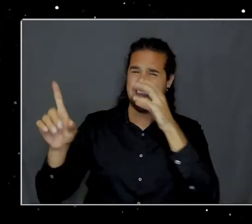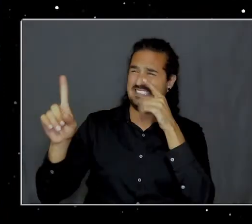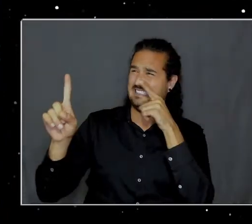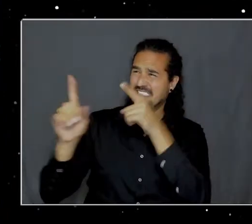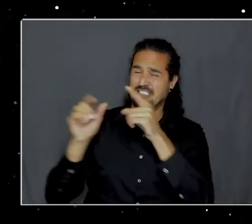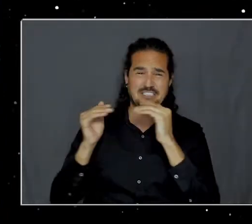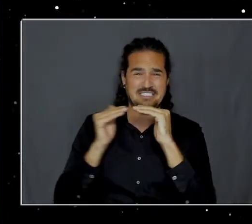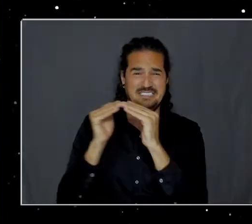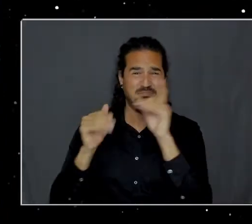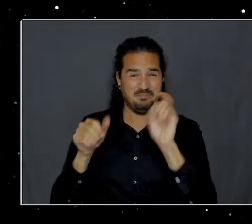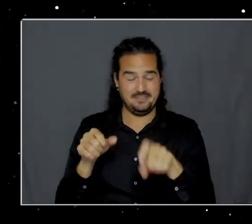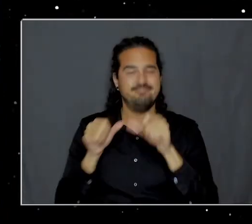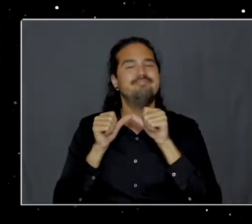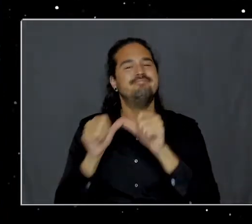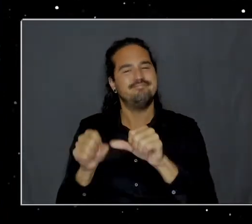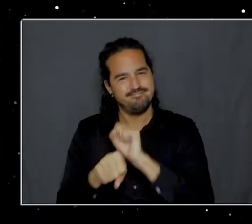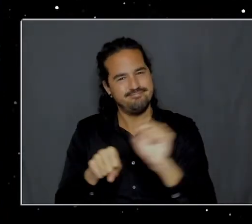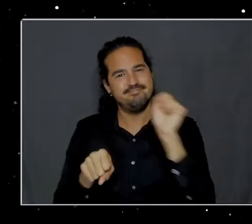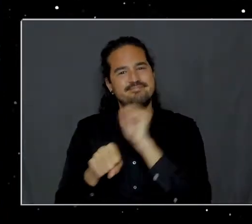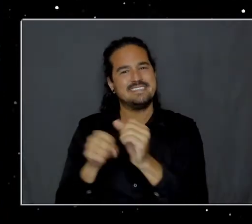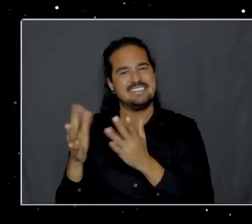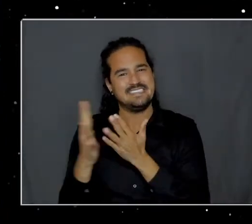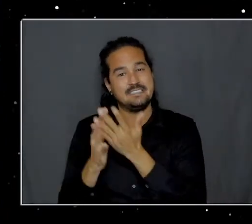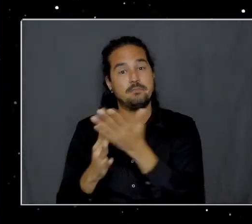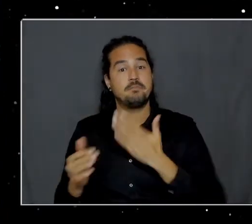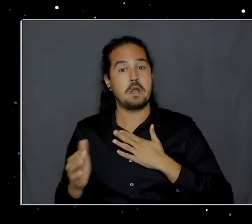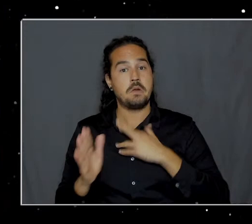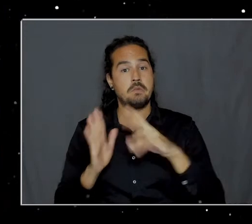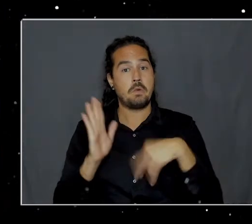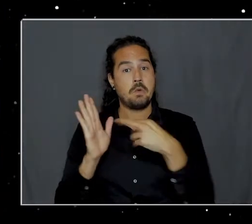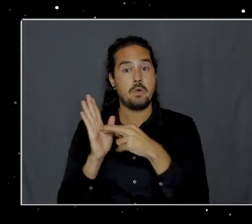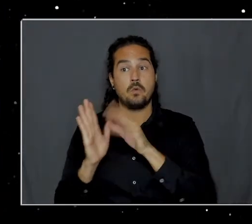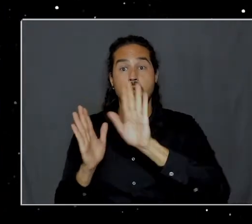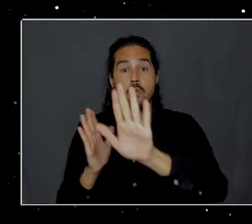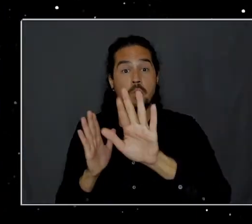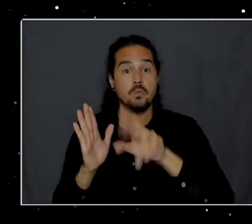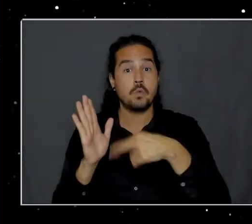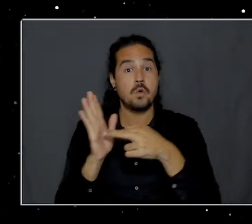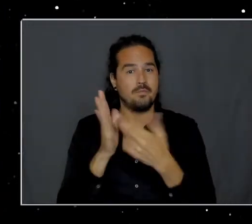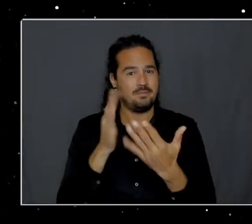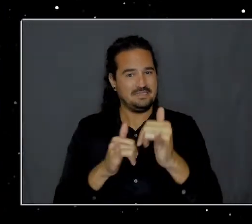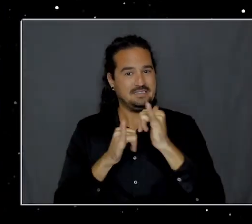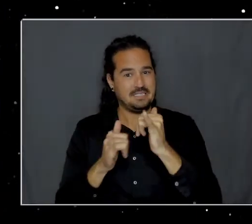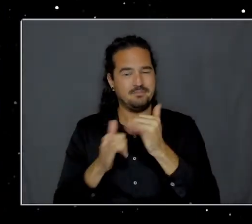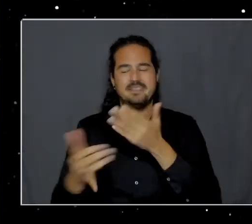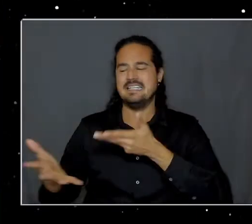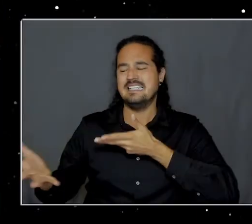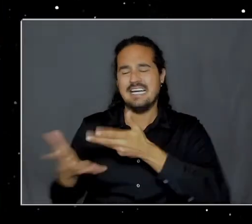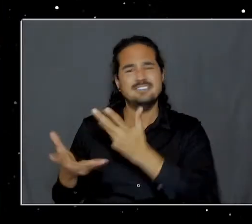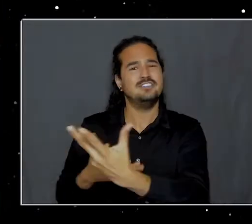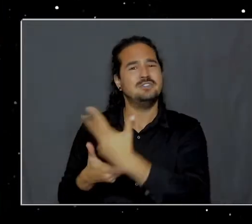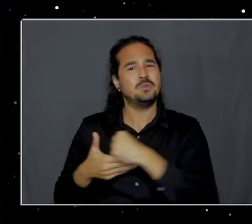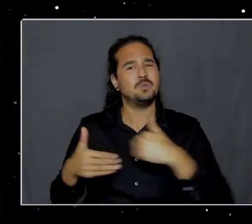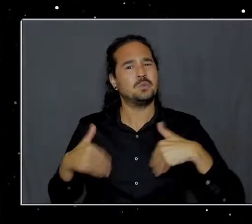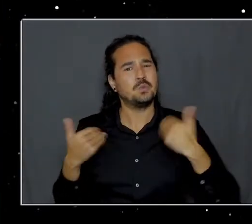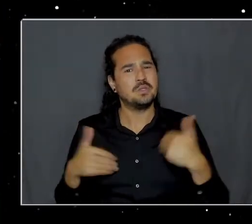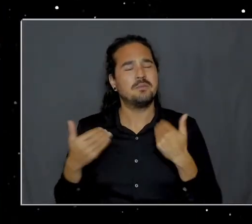SO MY ROLE, AND PERHAPS YOURS CAN BE TOO, IS TO ENGAGE OUR